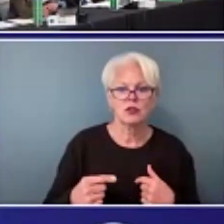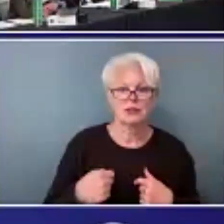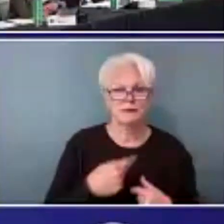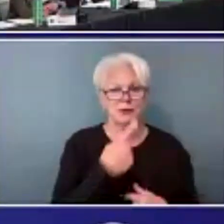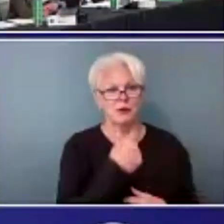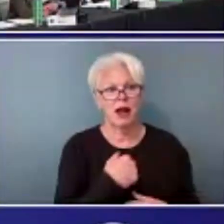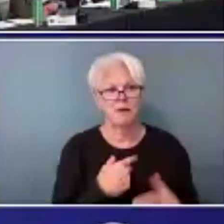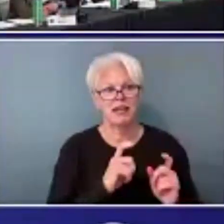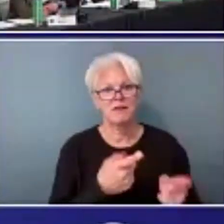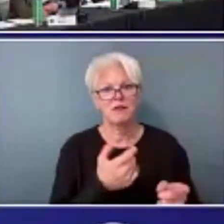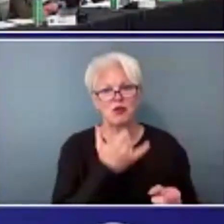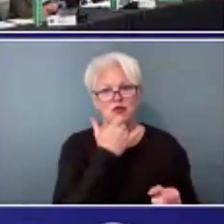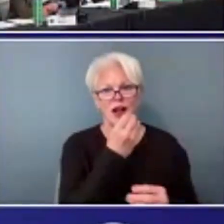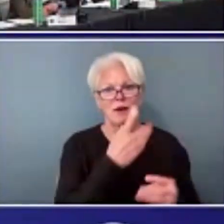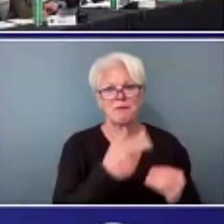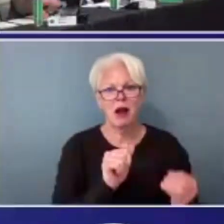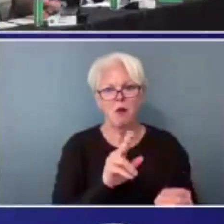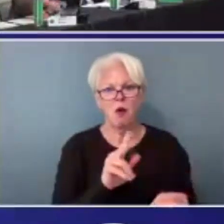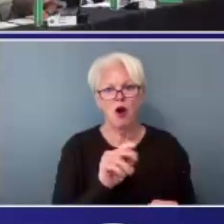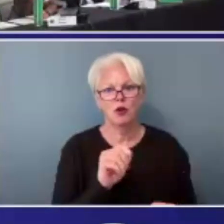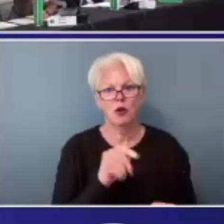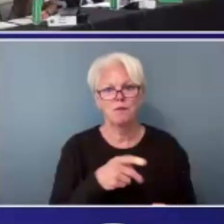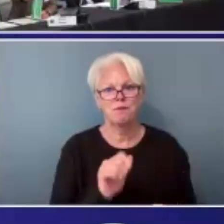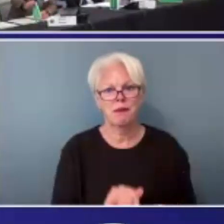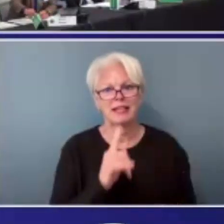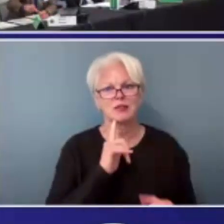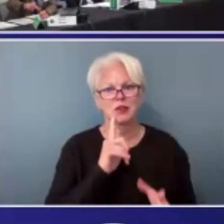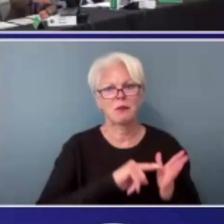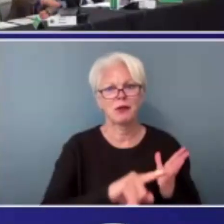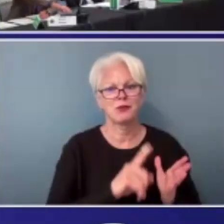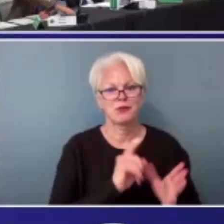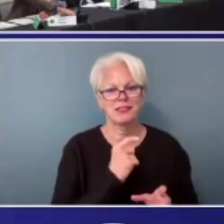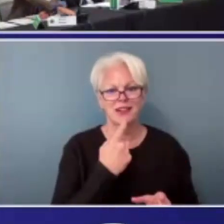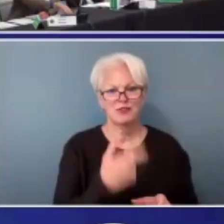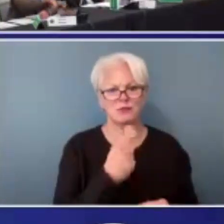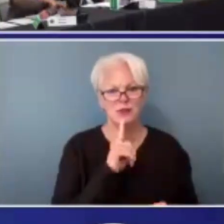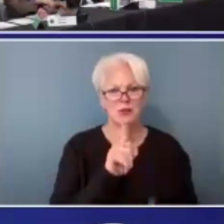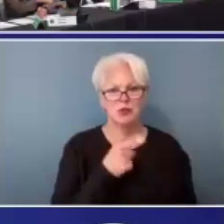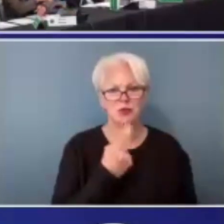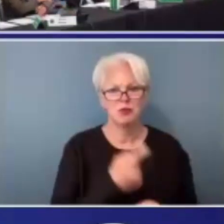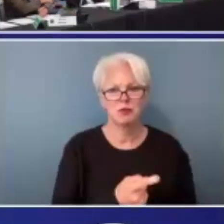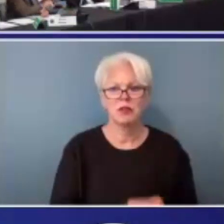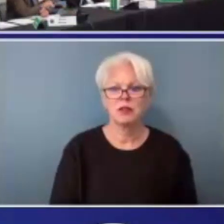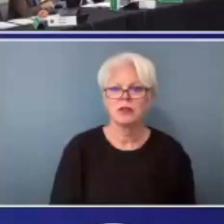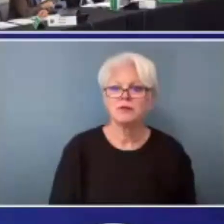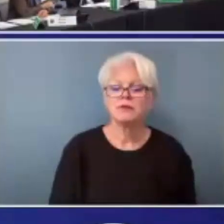autopay. So I want to make sure that I'm giving you accurate -- So, Annmarie, can, we call a,